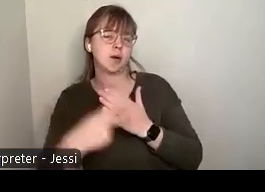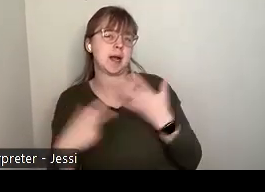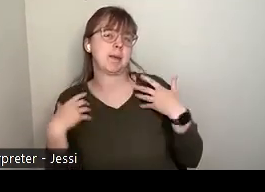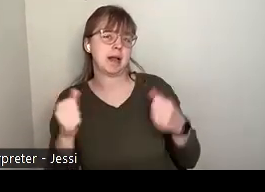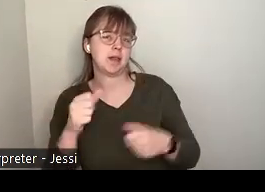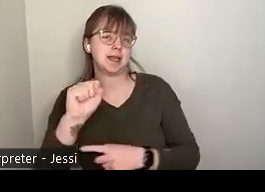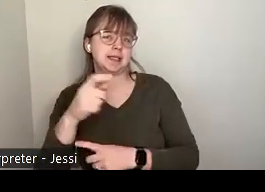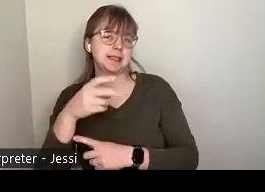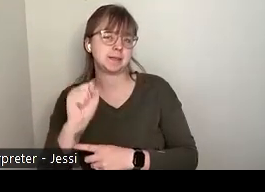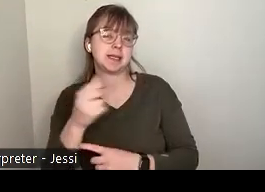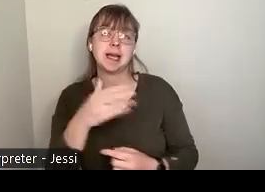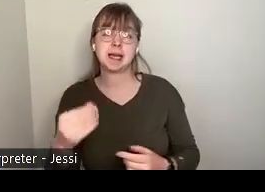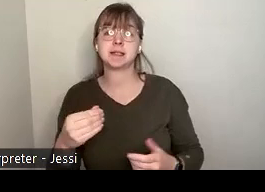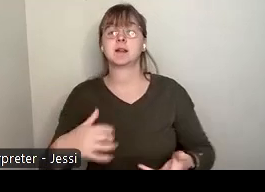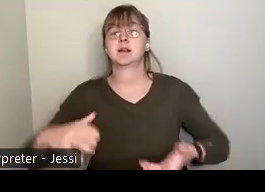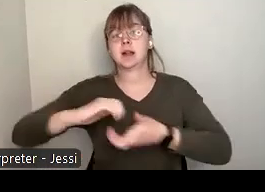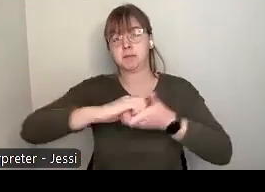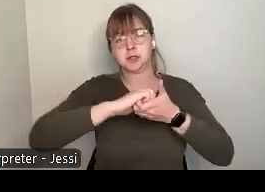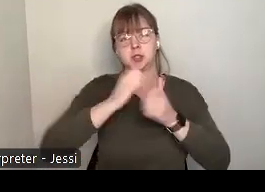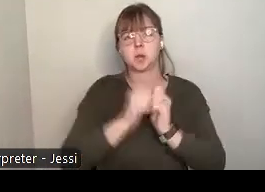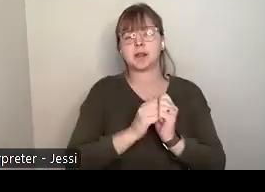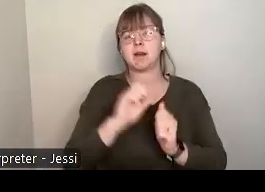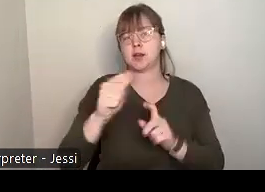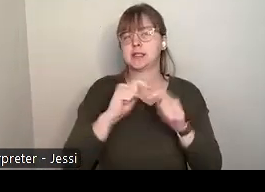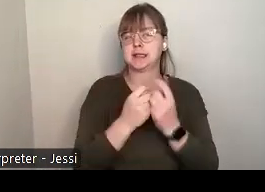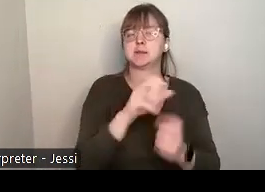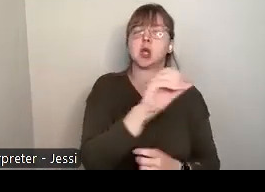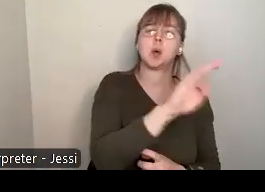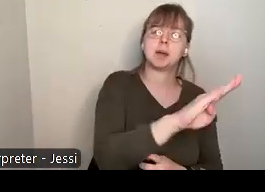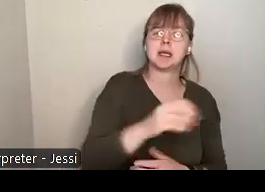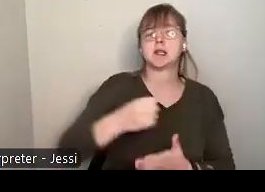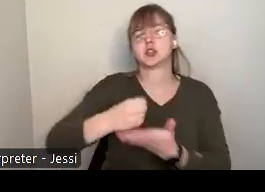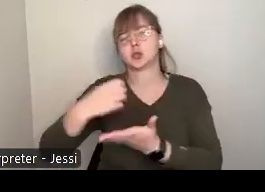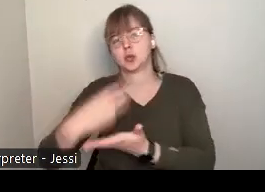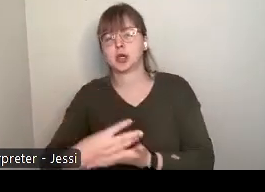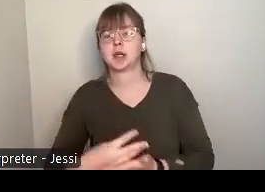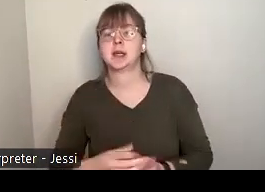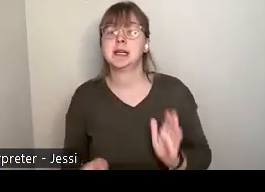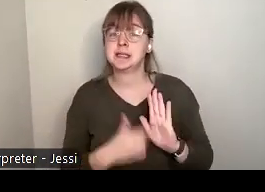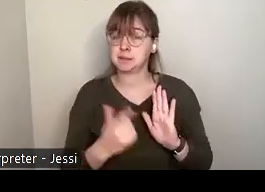in the practice so sometimes families don't stay connected this long with someone but that